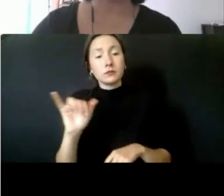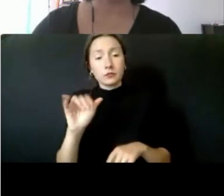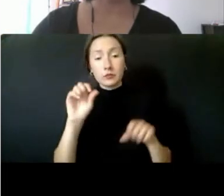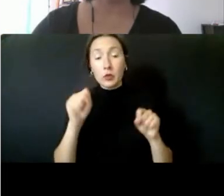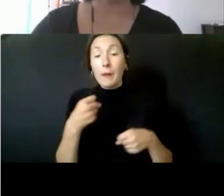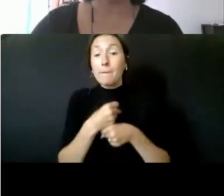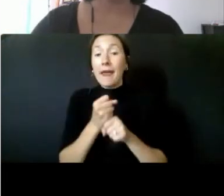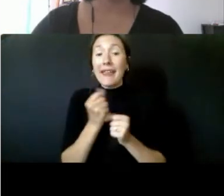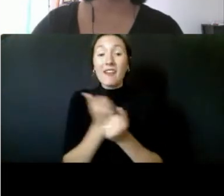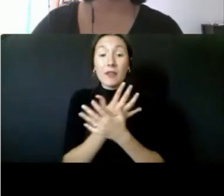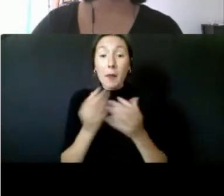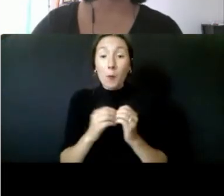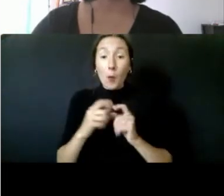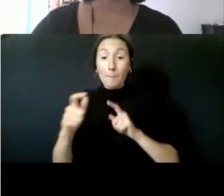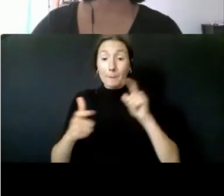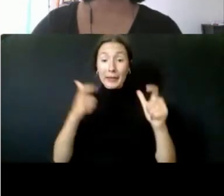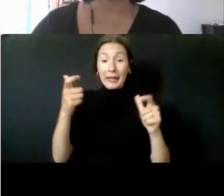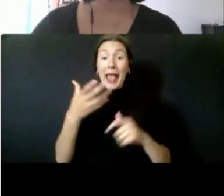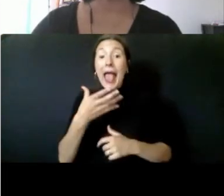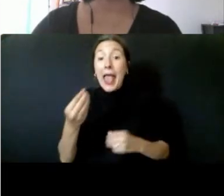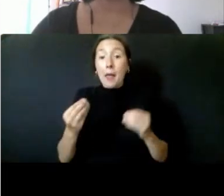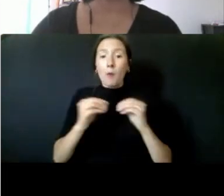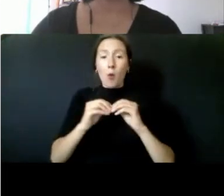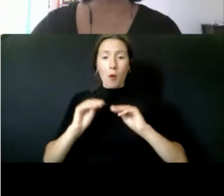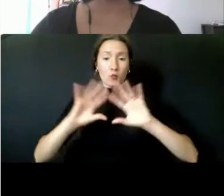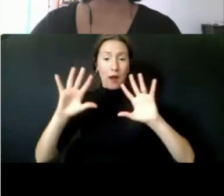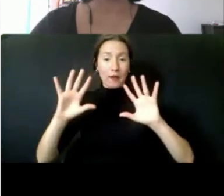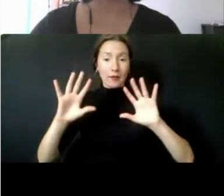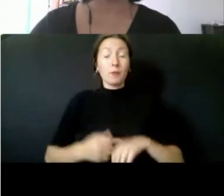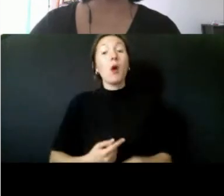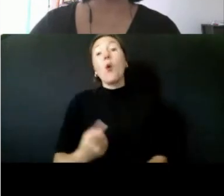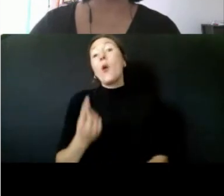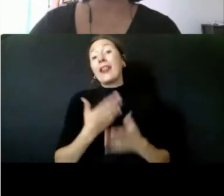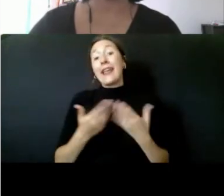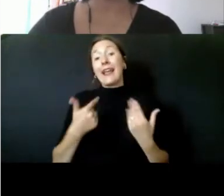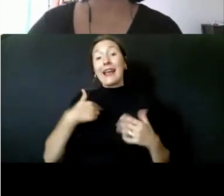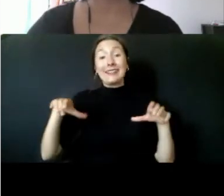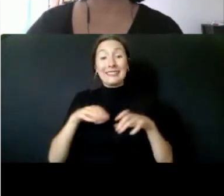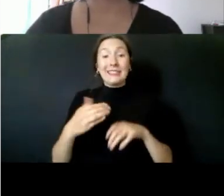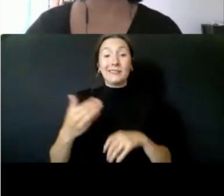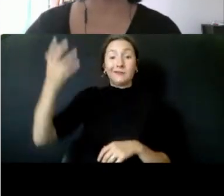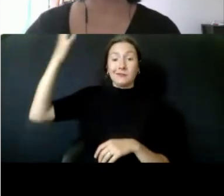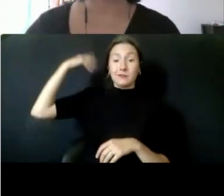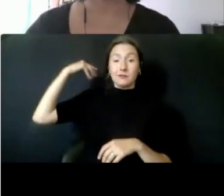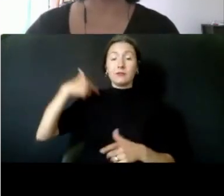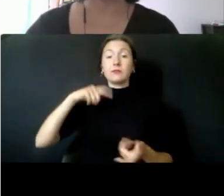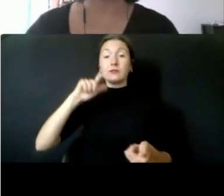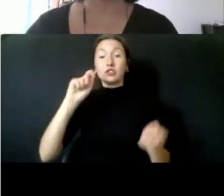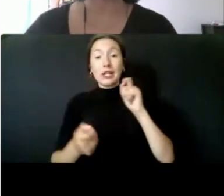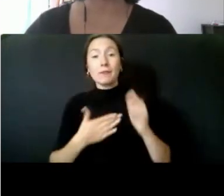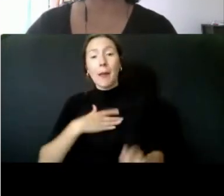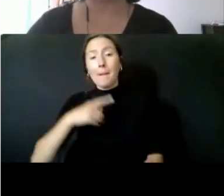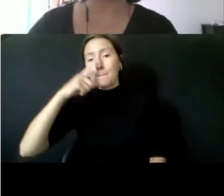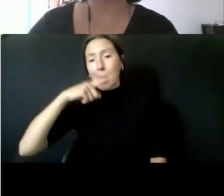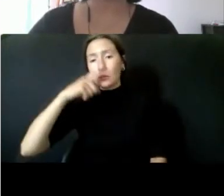i did very early on was i changed my mouse pointer i have a very bad habit of losing my mouse pointer